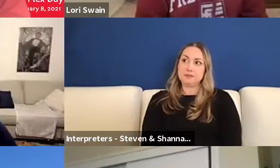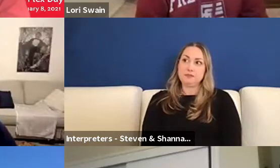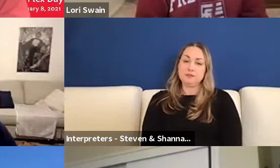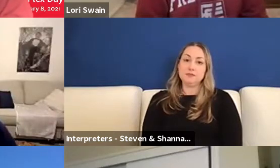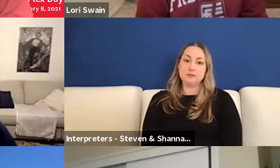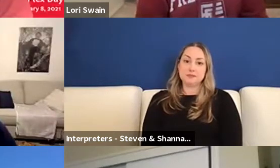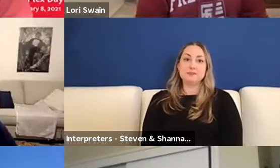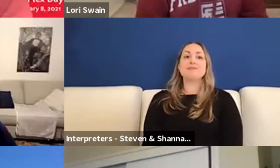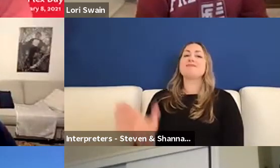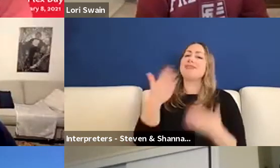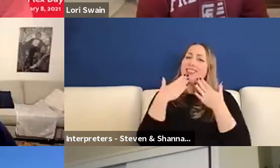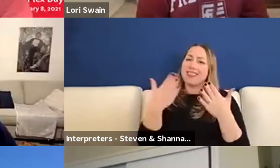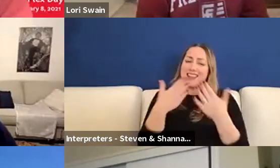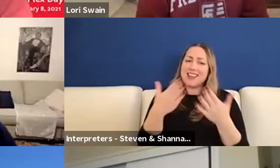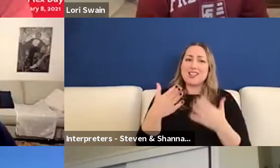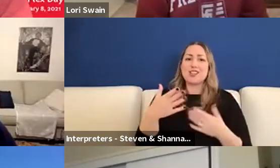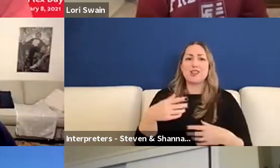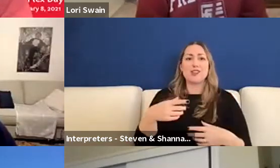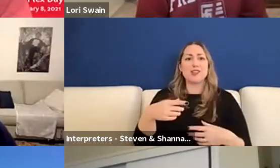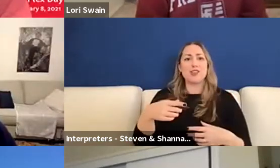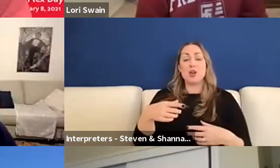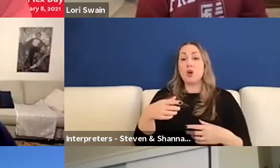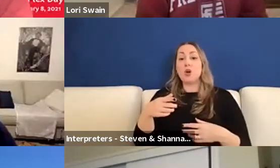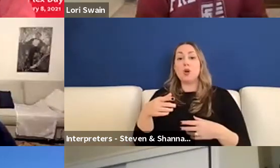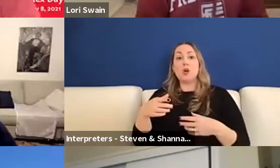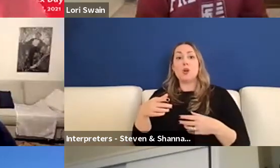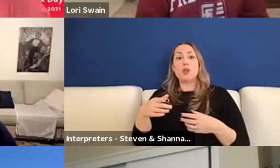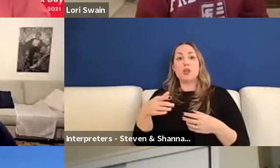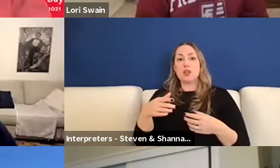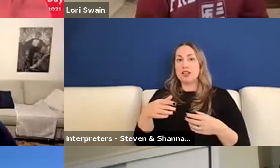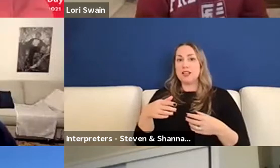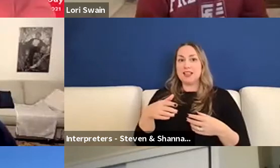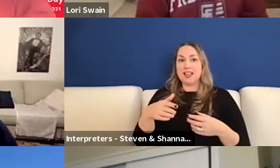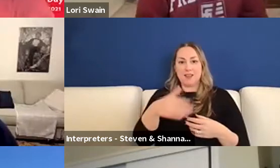Thank you. I think you should all just drop in the chat, if any of you know where the Med Center is at Disneyland, because when he said